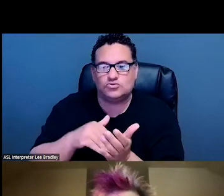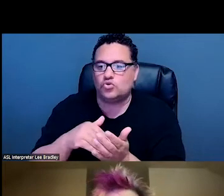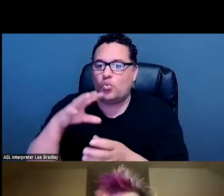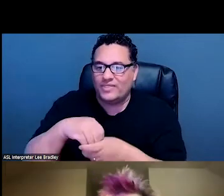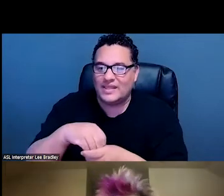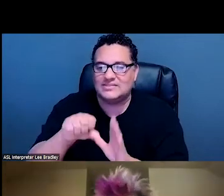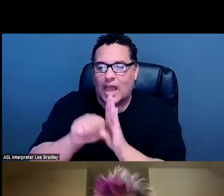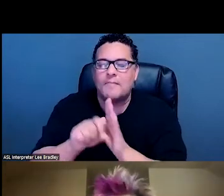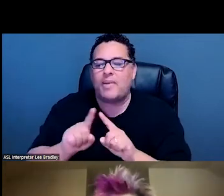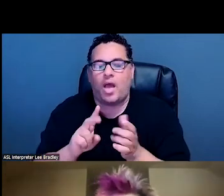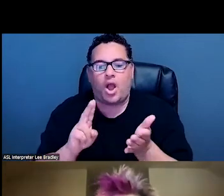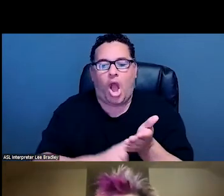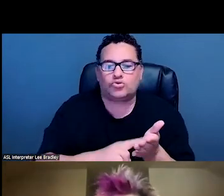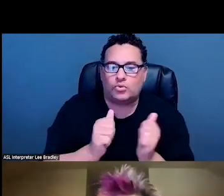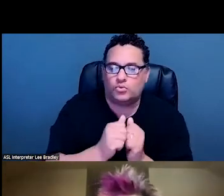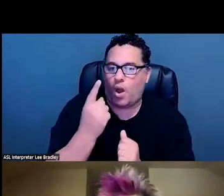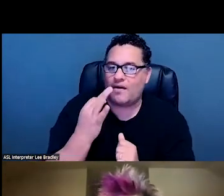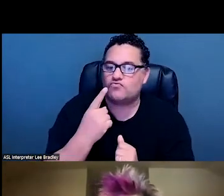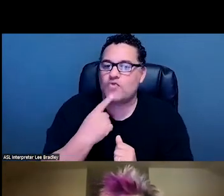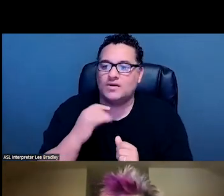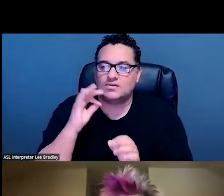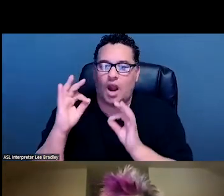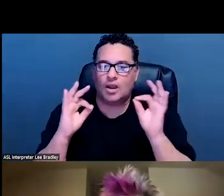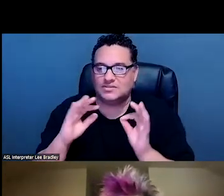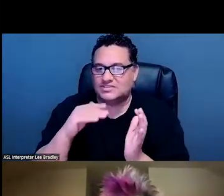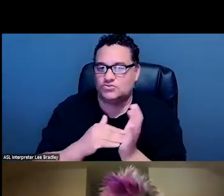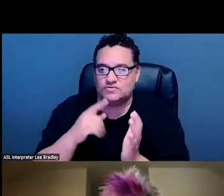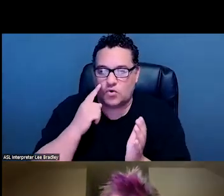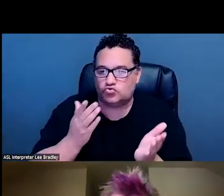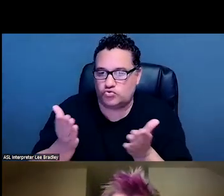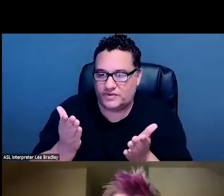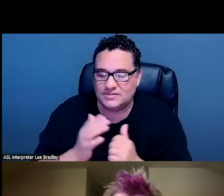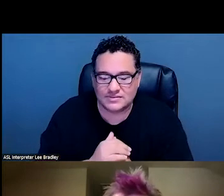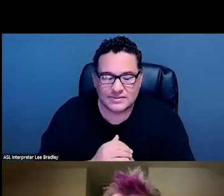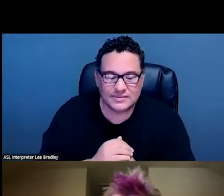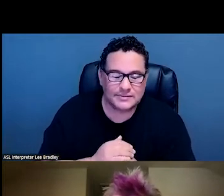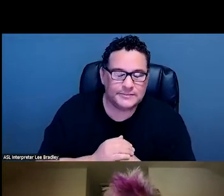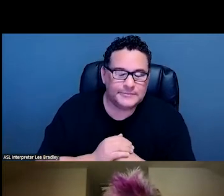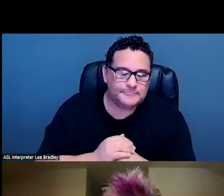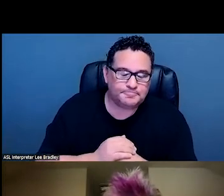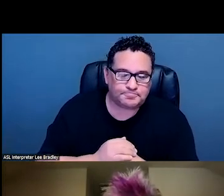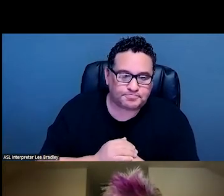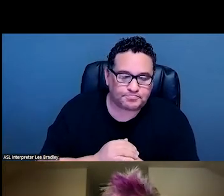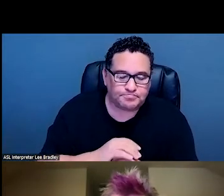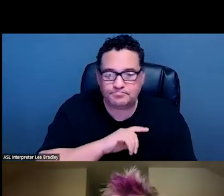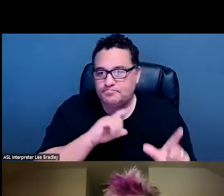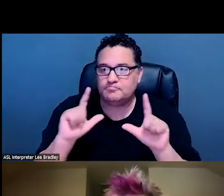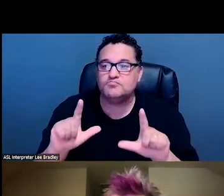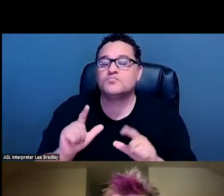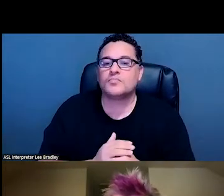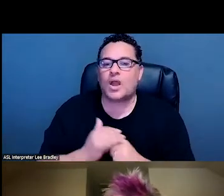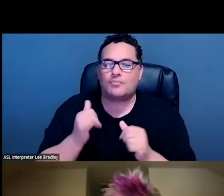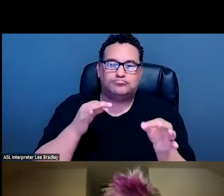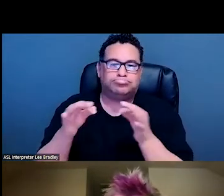WITH ONE OF THE RED DOT CENTERS FOR SERVICES. NEXT SLIDE. LET ME TELL YOU ABOUT OUR NATIONAL